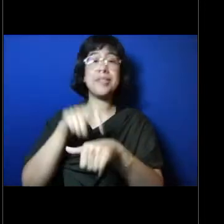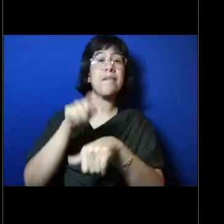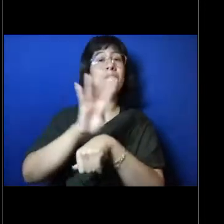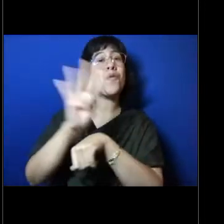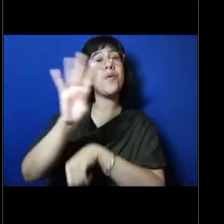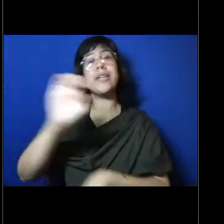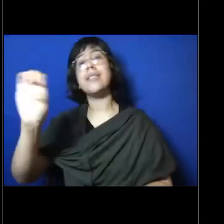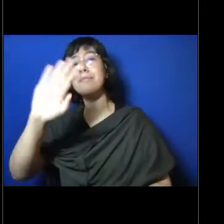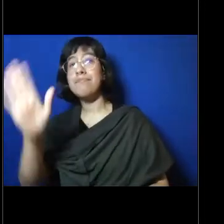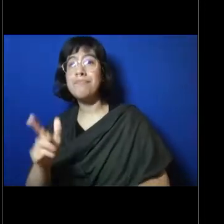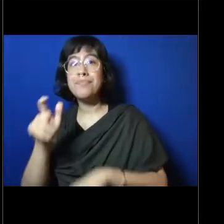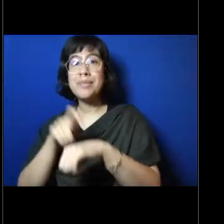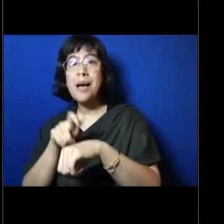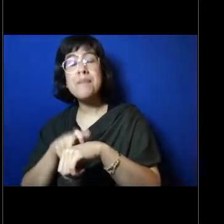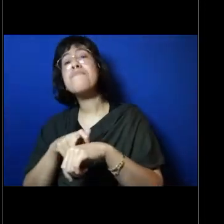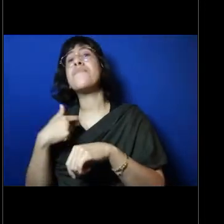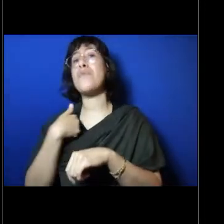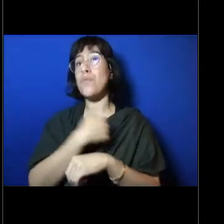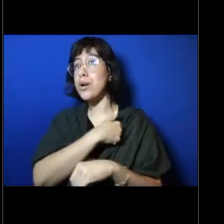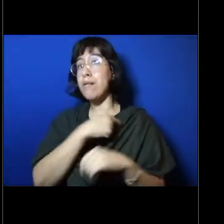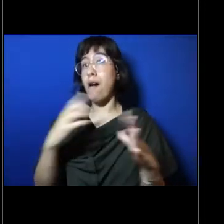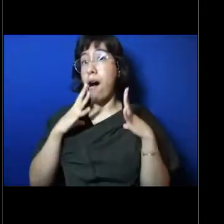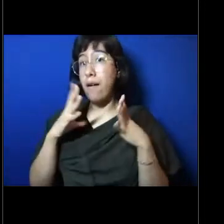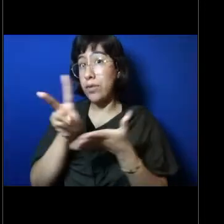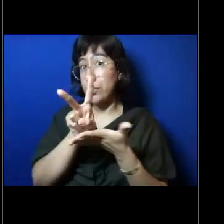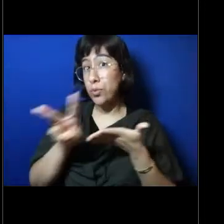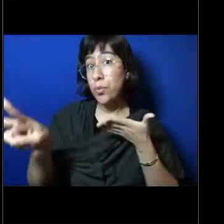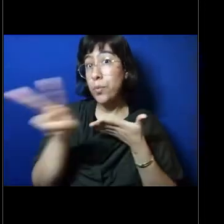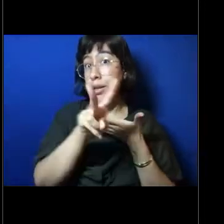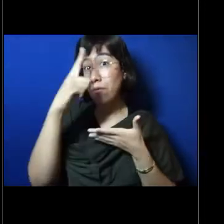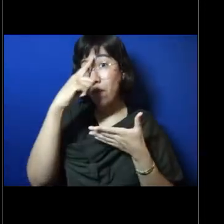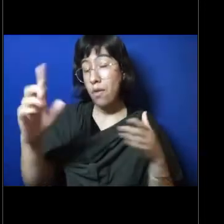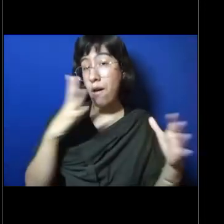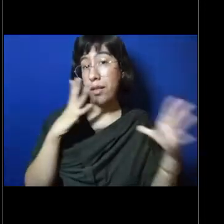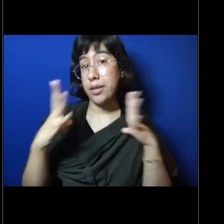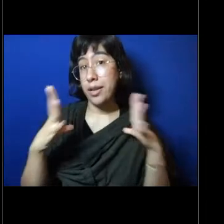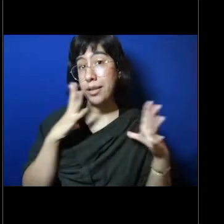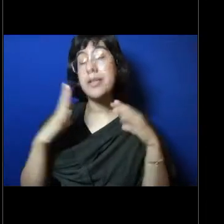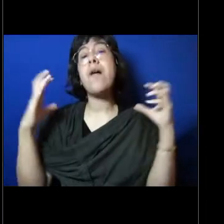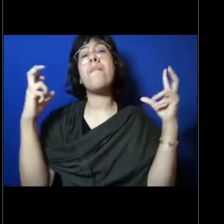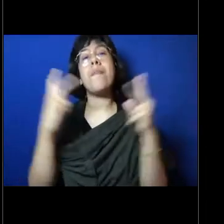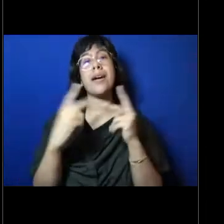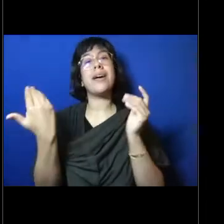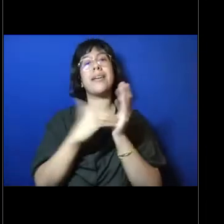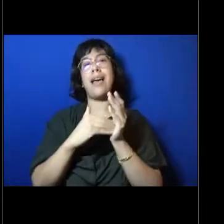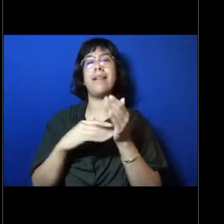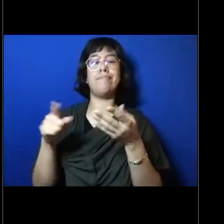and I'll just say it now, we are off for the next two weeks for the holiday but we will be back the first week in January.